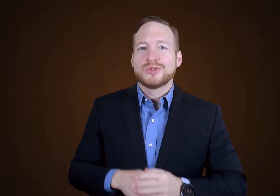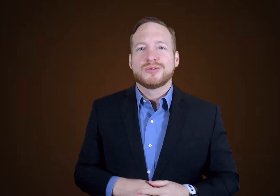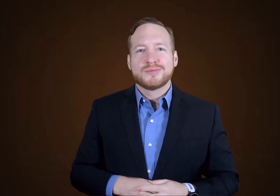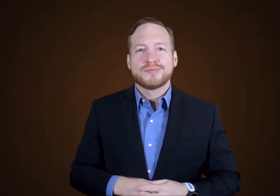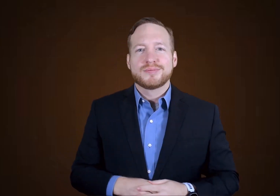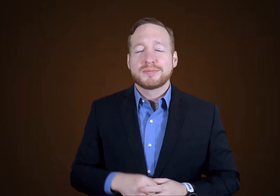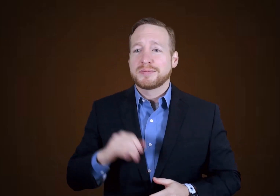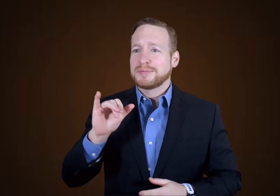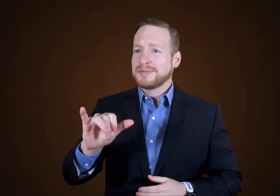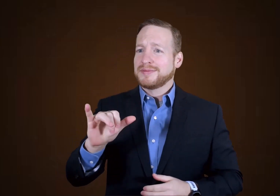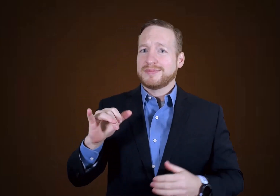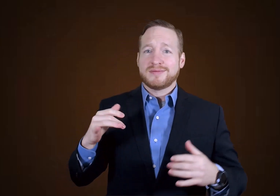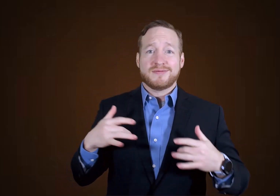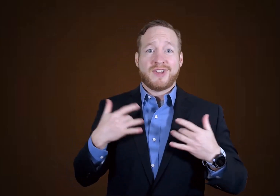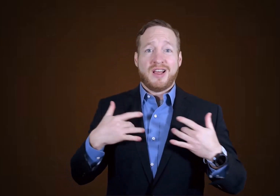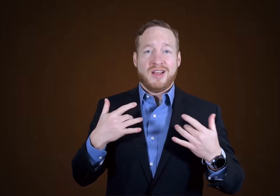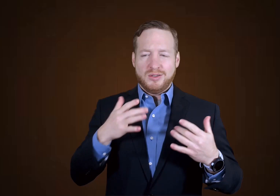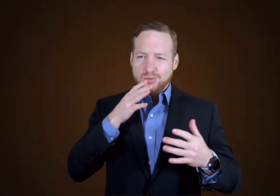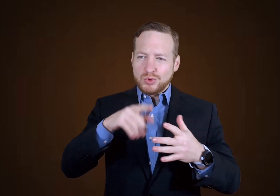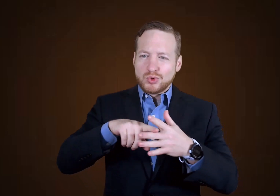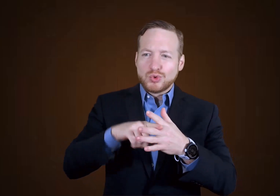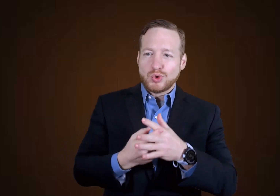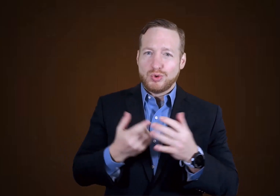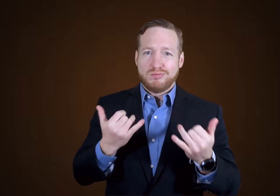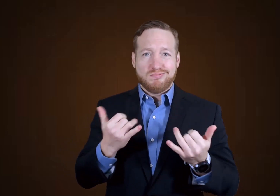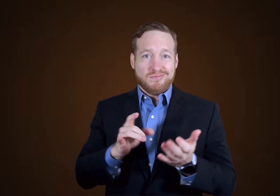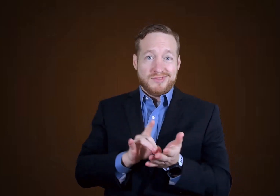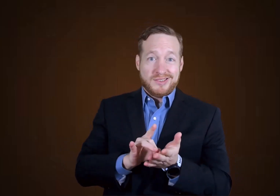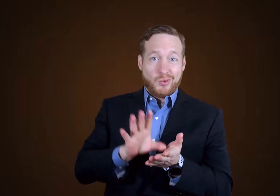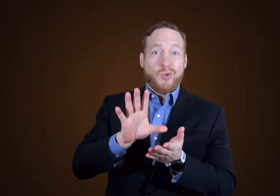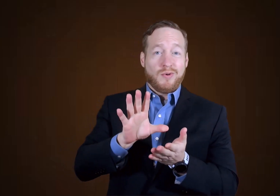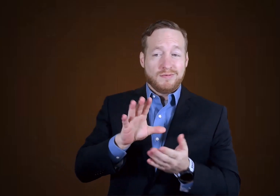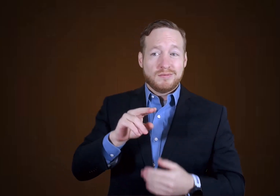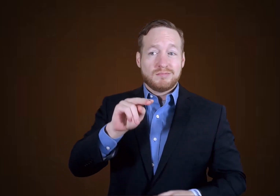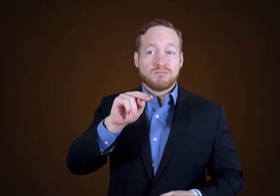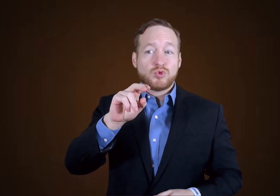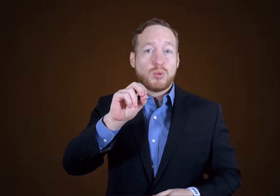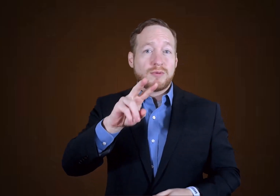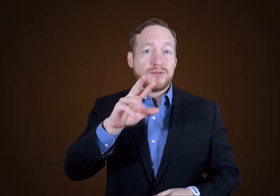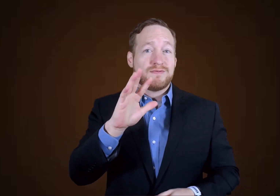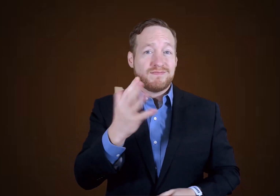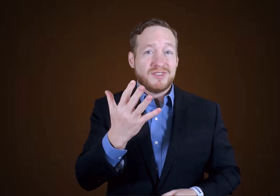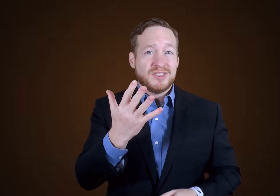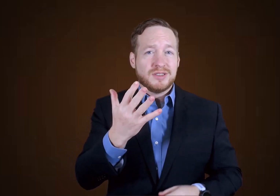this is it to replace our coffee hour although we will be having a remote coffee hour as well